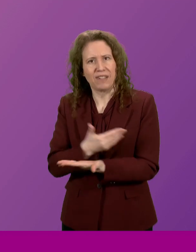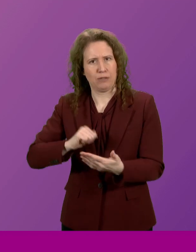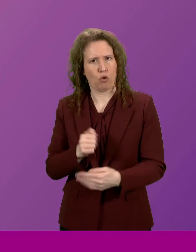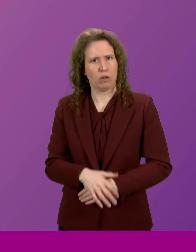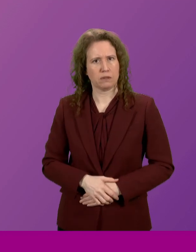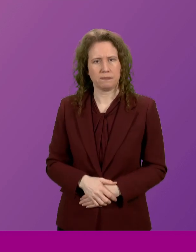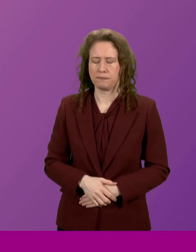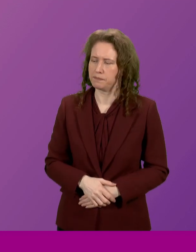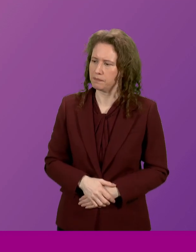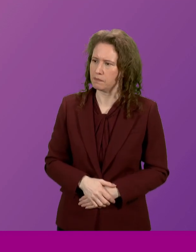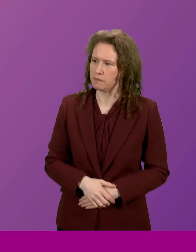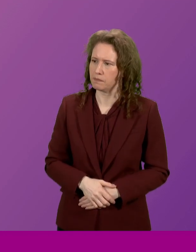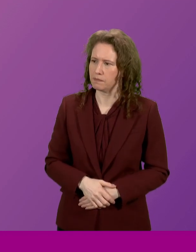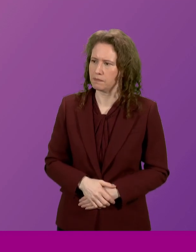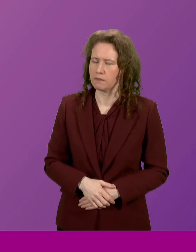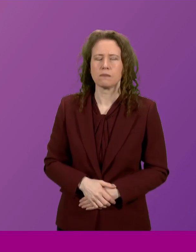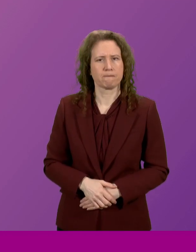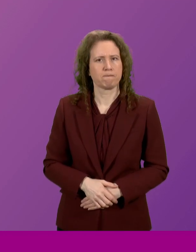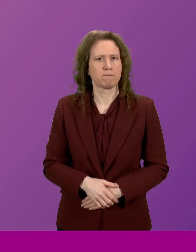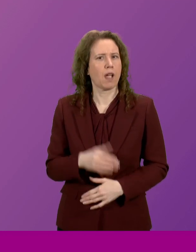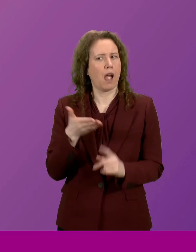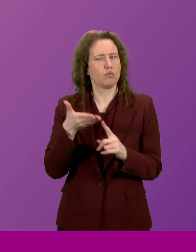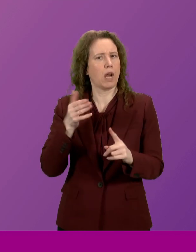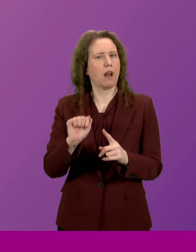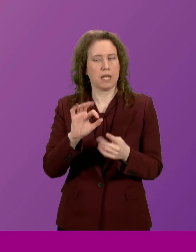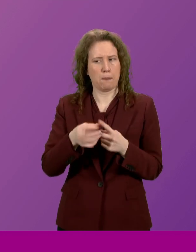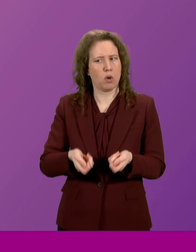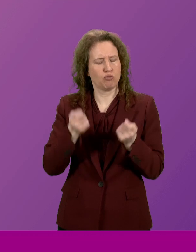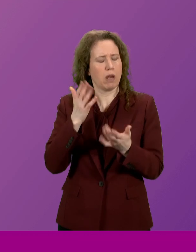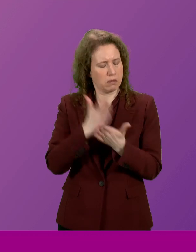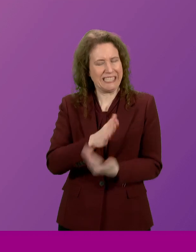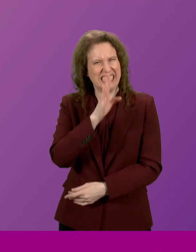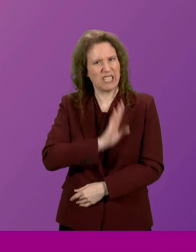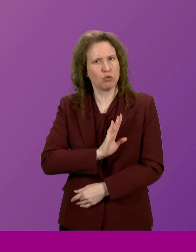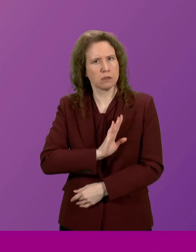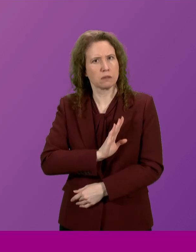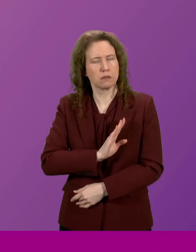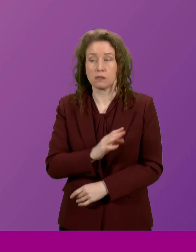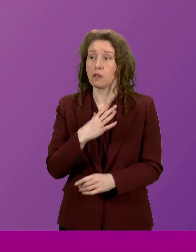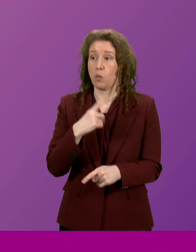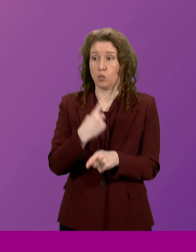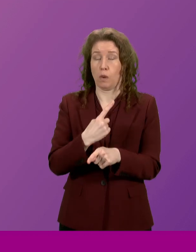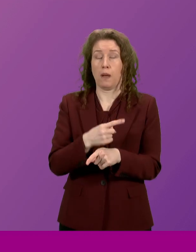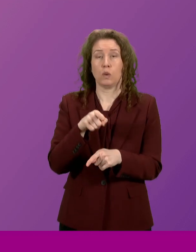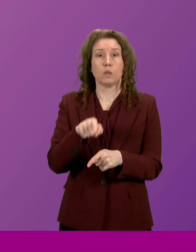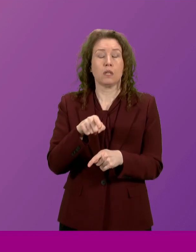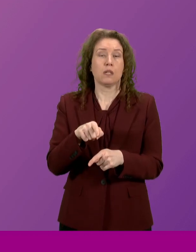I recognise the seriousness of the points that Lorna Slater put to me. In relation to